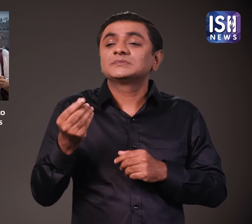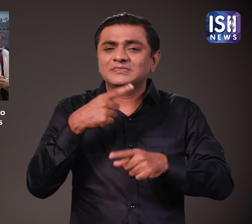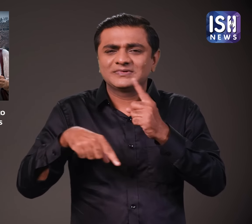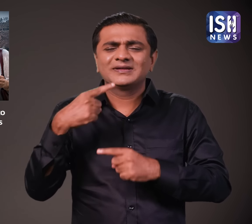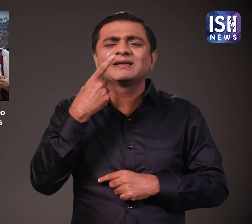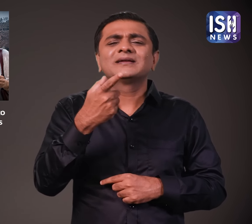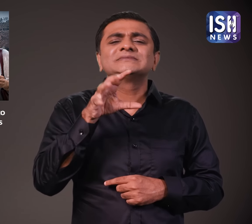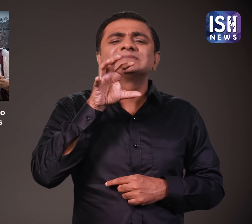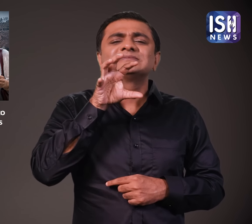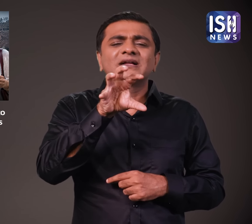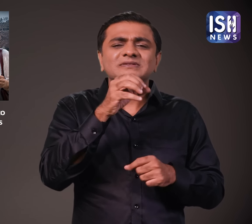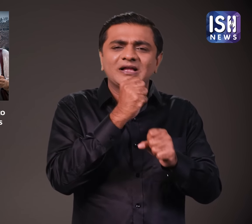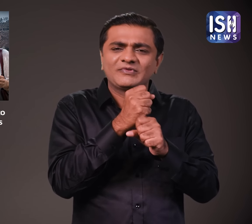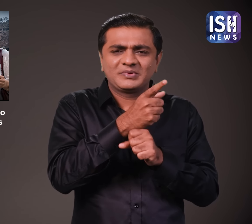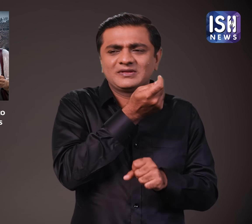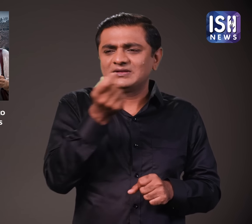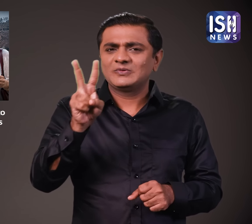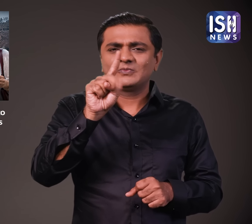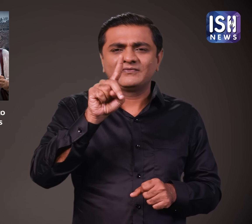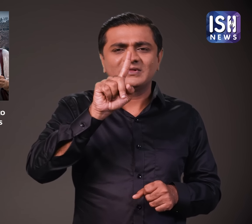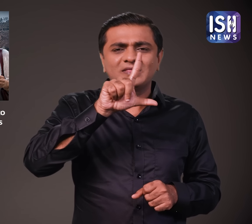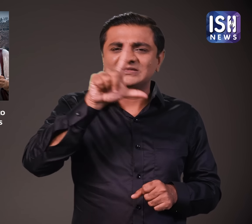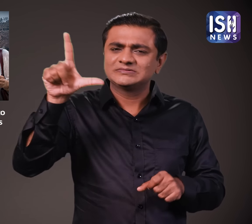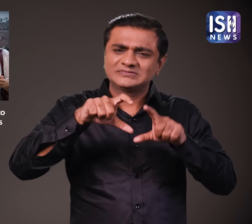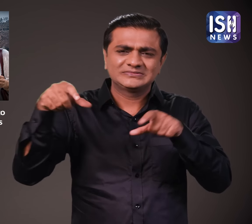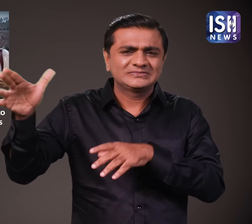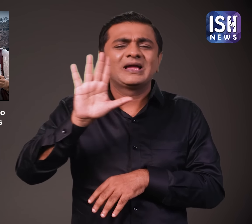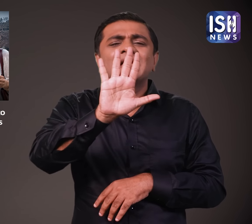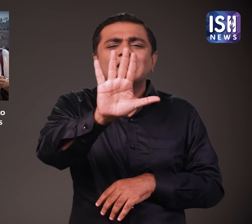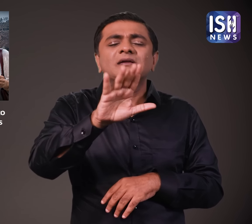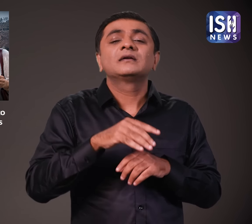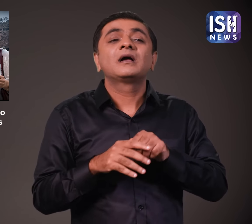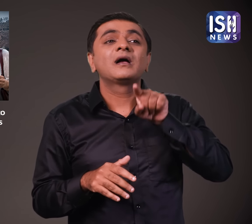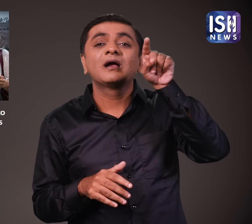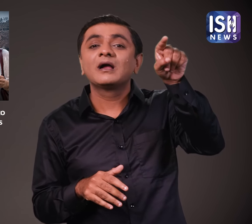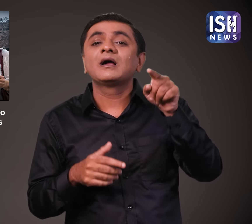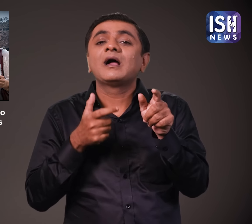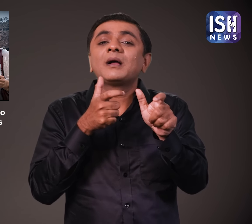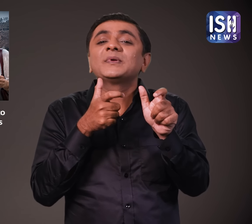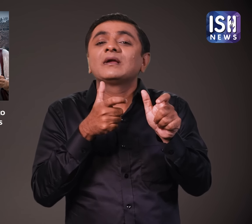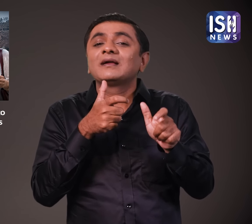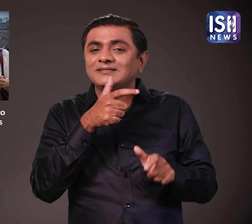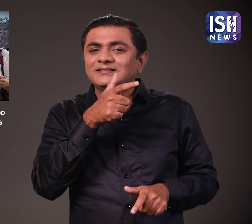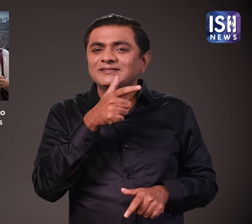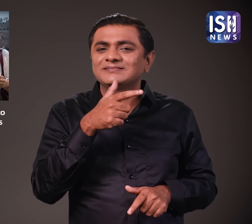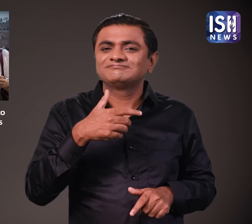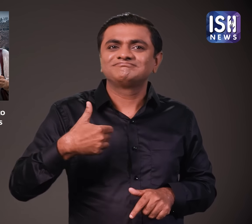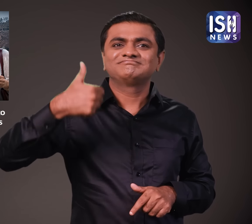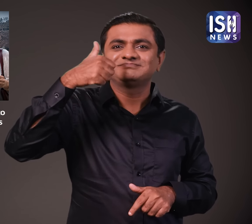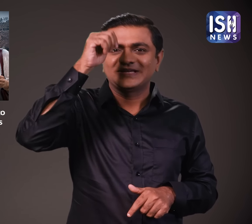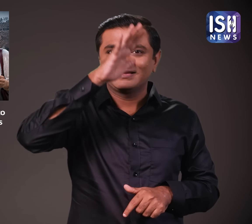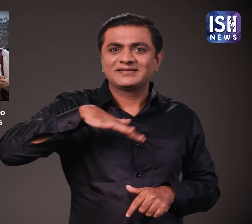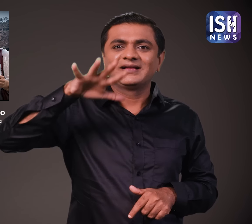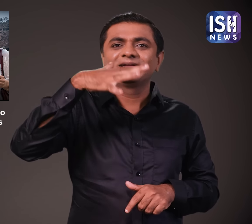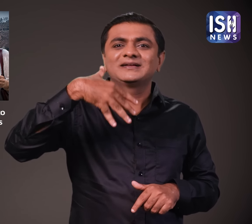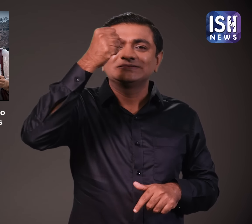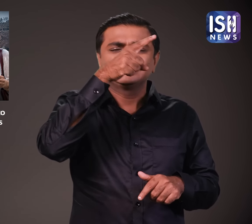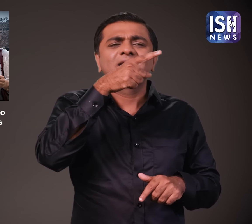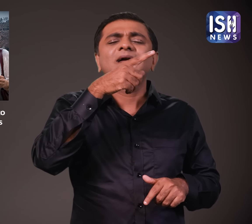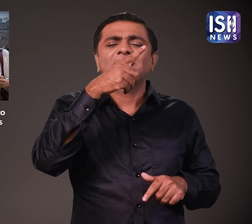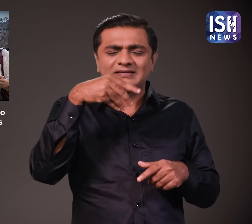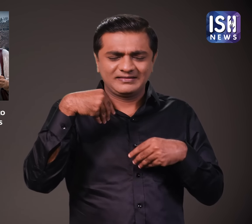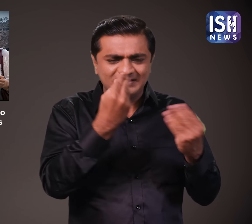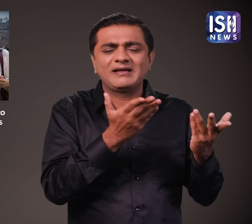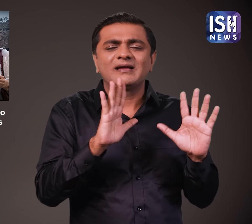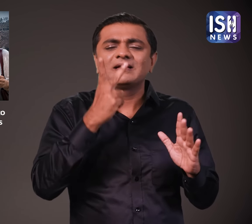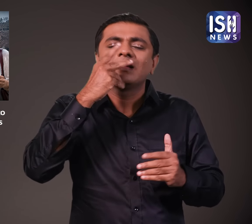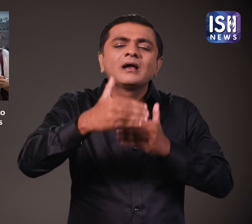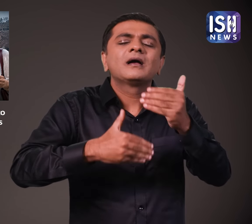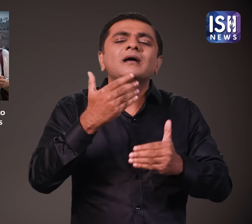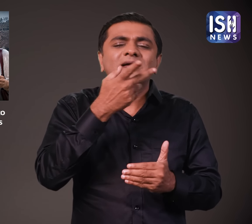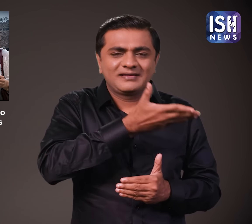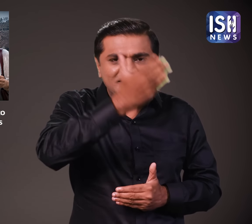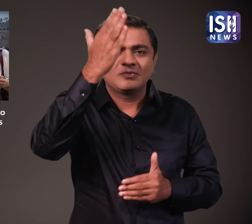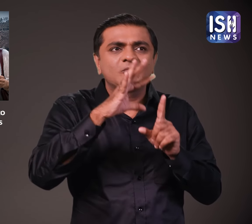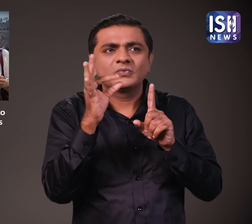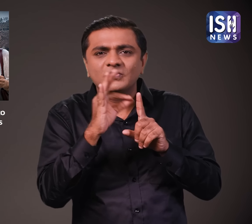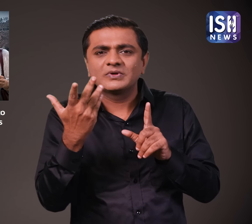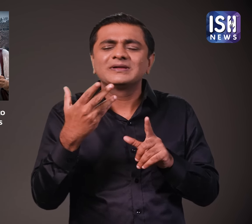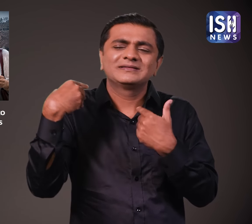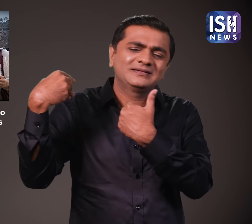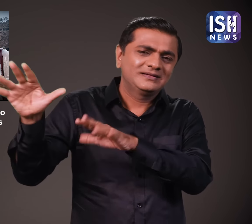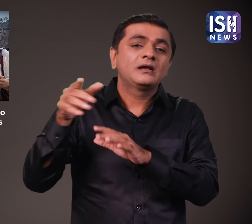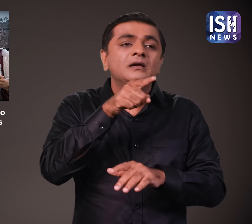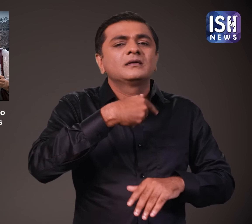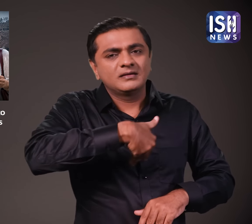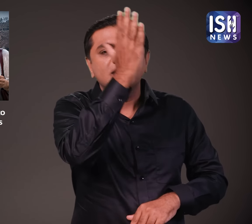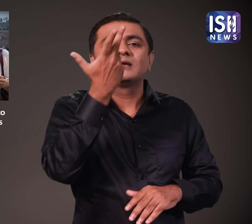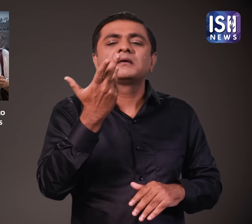Some users felt the family should wait for compensation from Army authorities, as the ₹21 lakh was only a state government ex gratia payment.